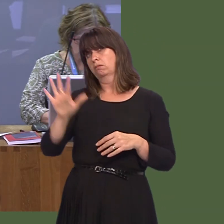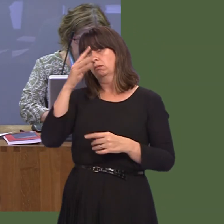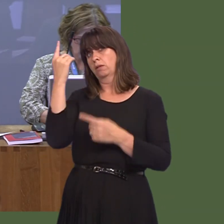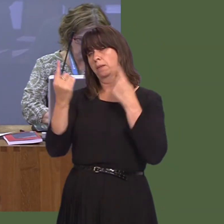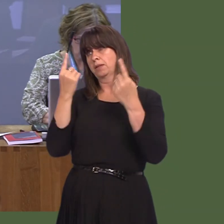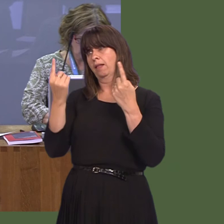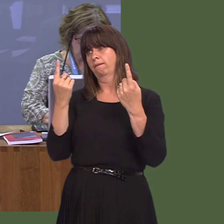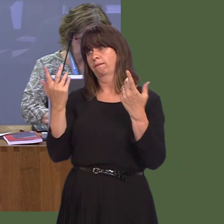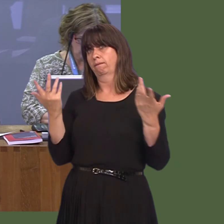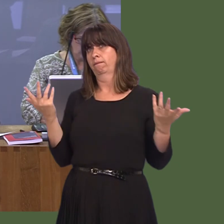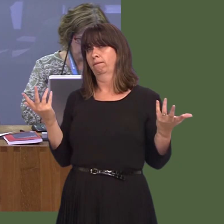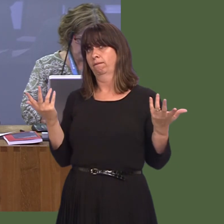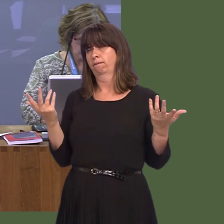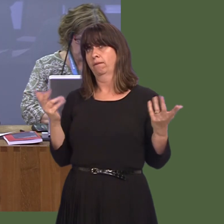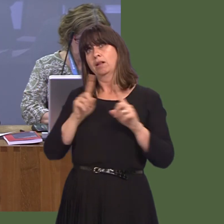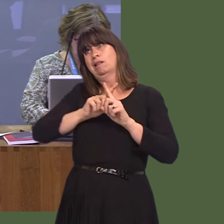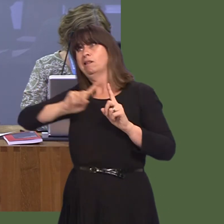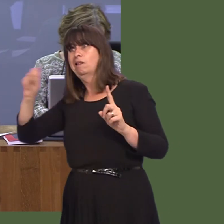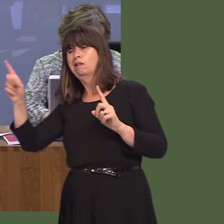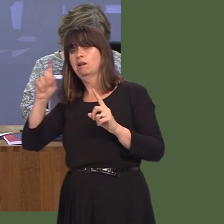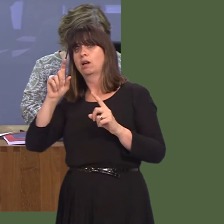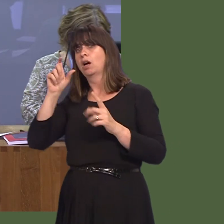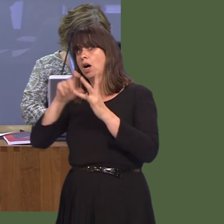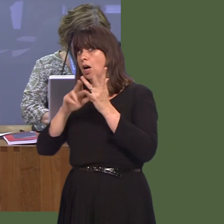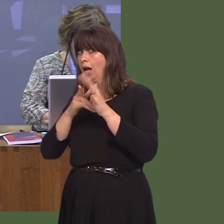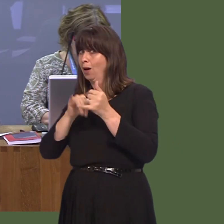of maternity services in Chester at the Countess of Chester Hospital.